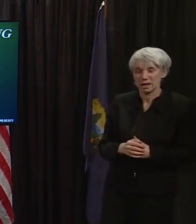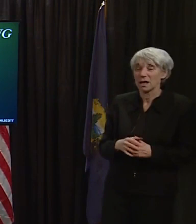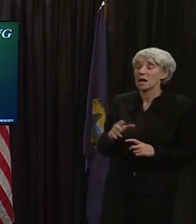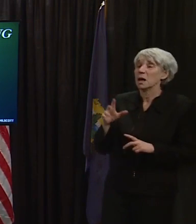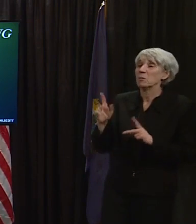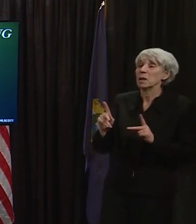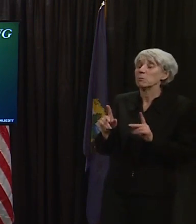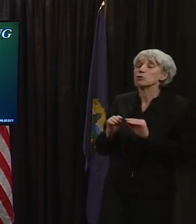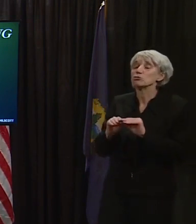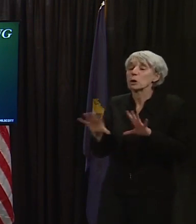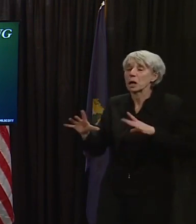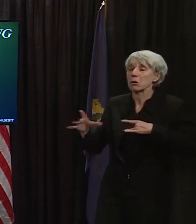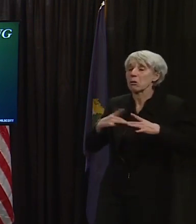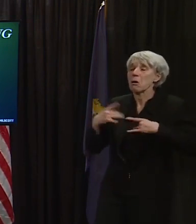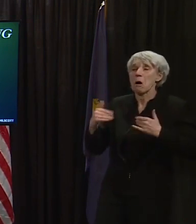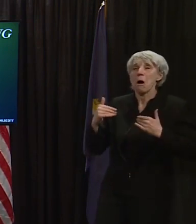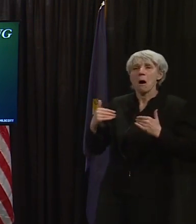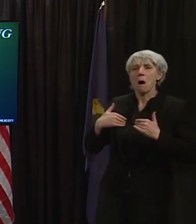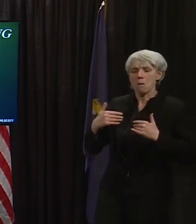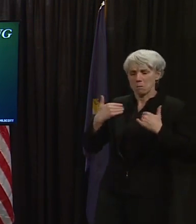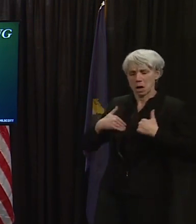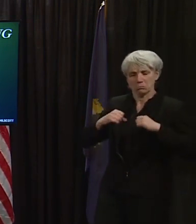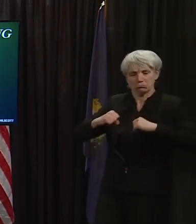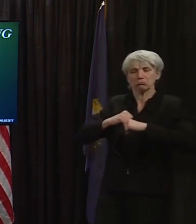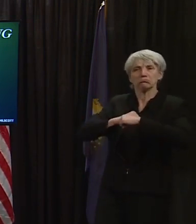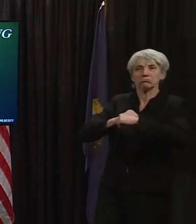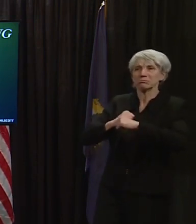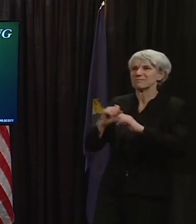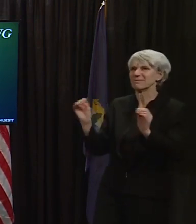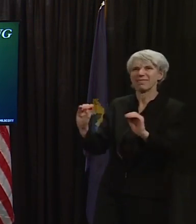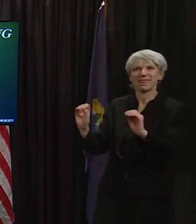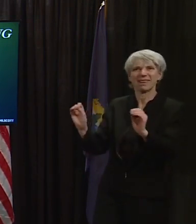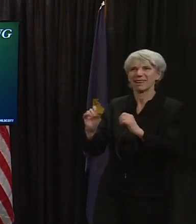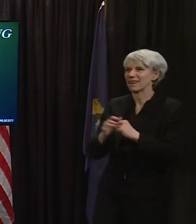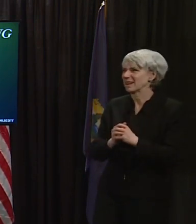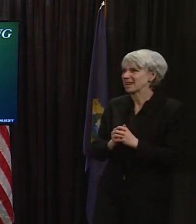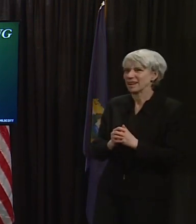None at all. There was no infection induced immunity. There is no vaccine